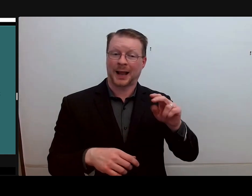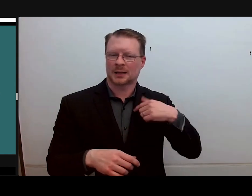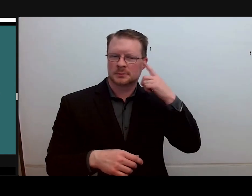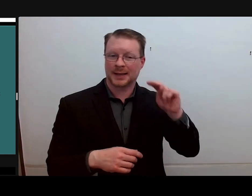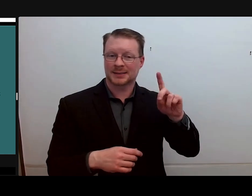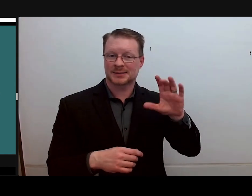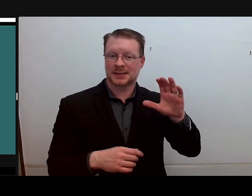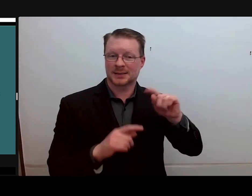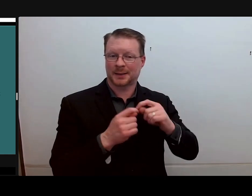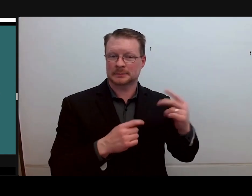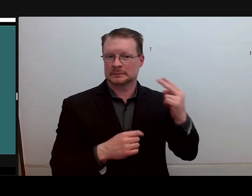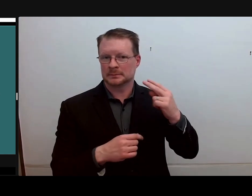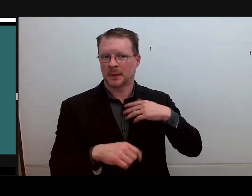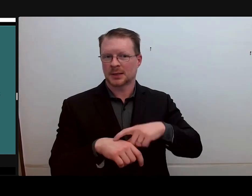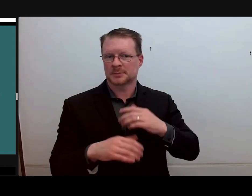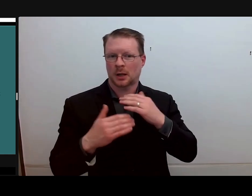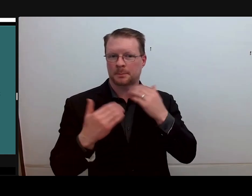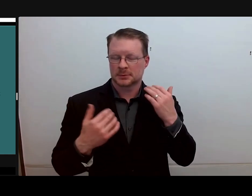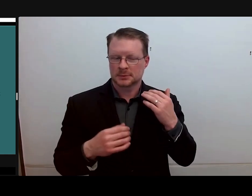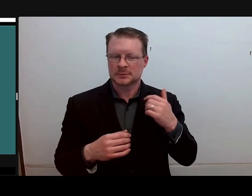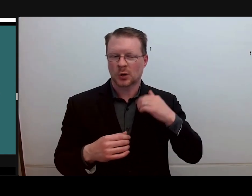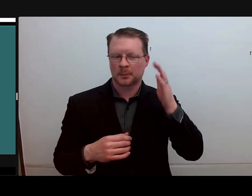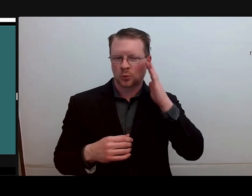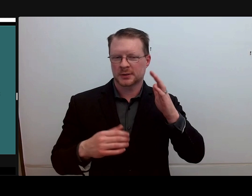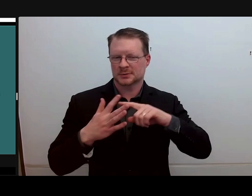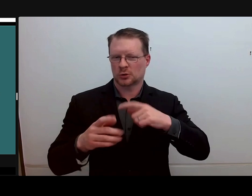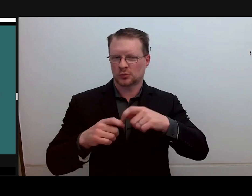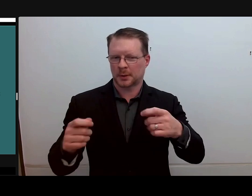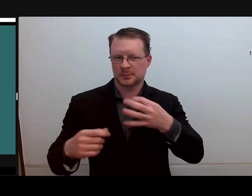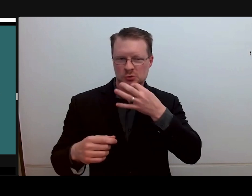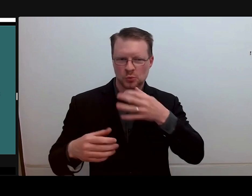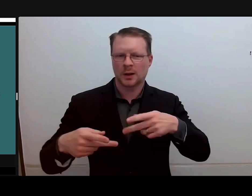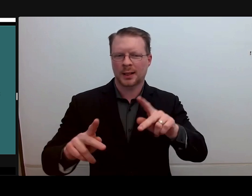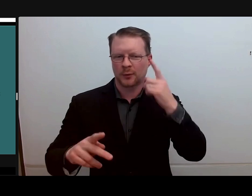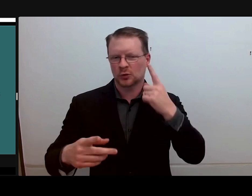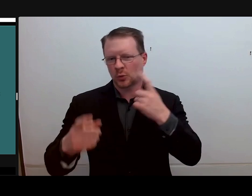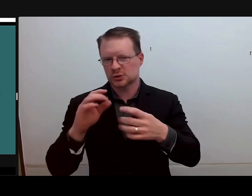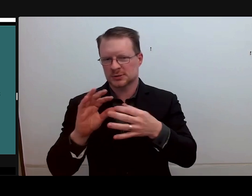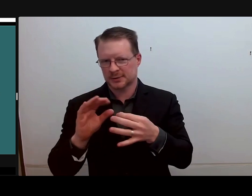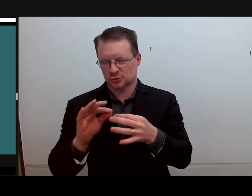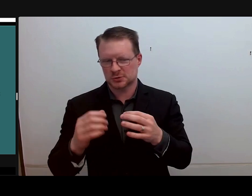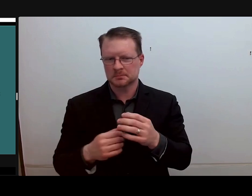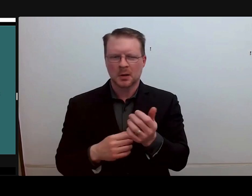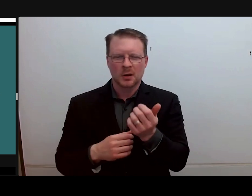Again, I'm aware of my time, and I know that the NDC is also looking at my time. So I'm going to start to wrap up soon to allow